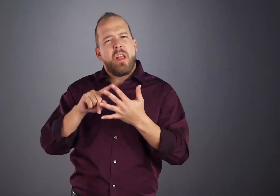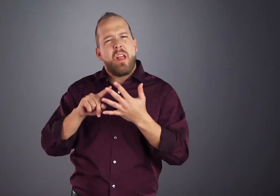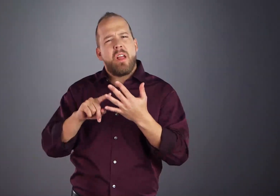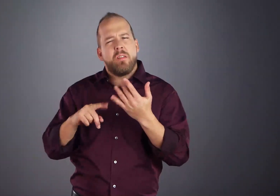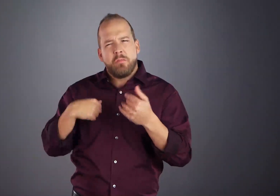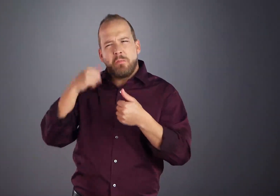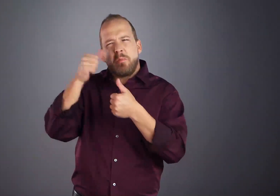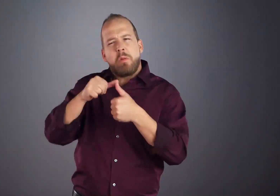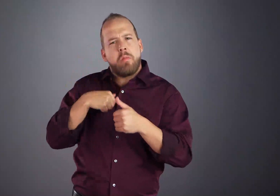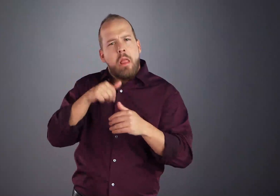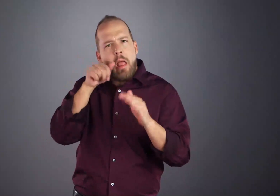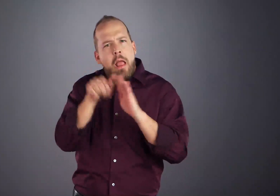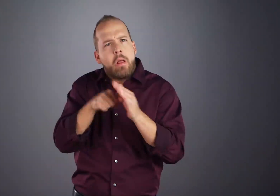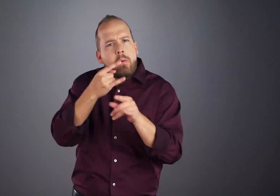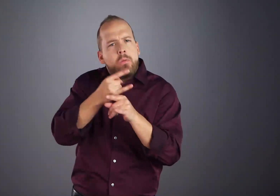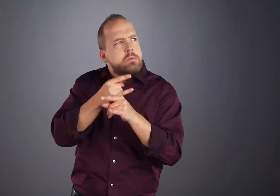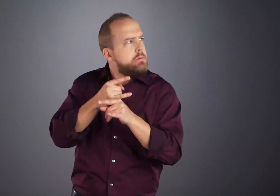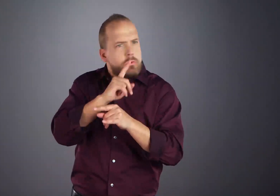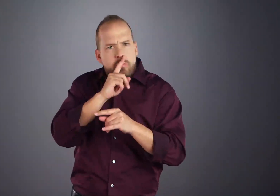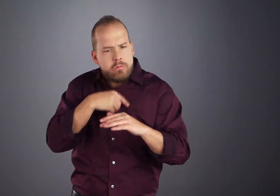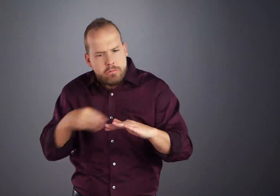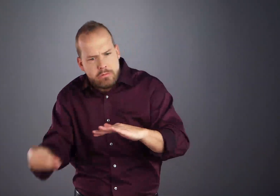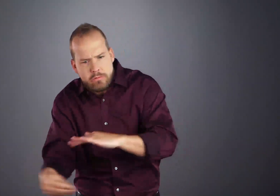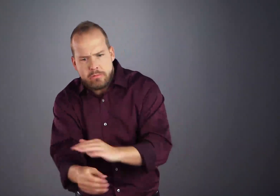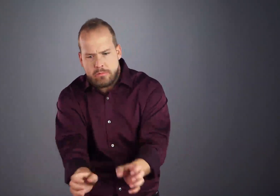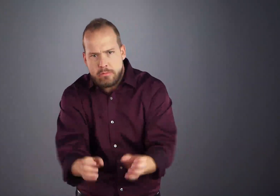to carry me through that night and the next day.